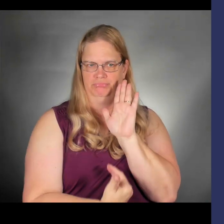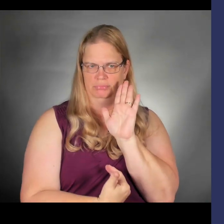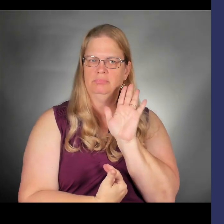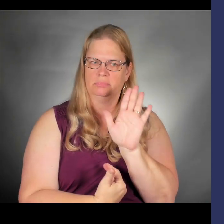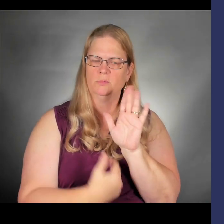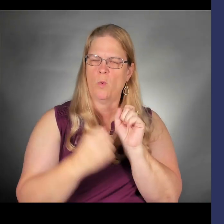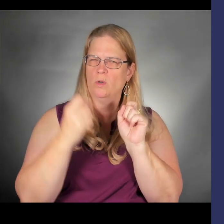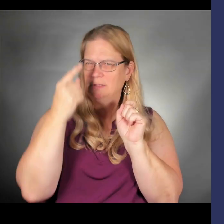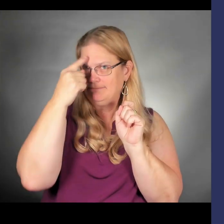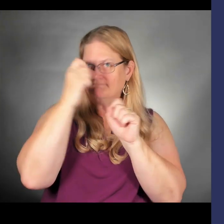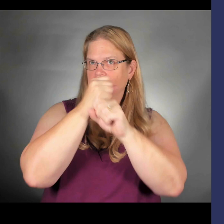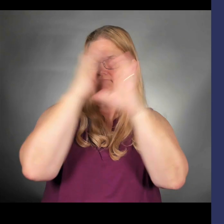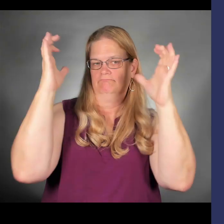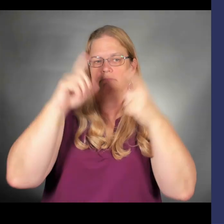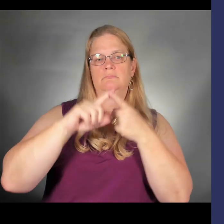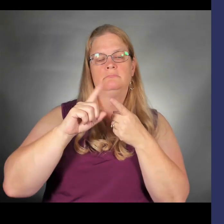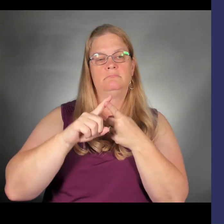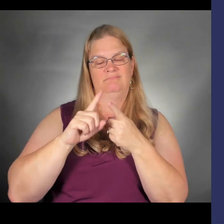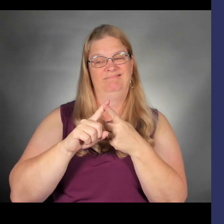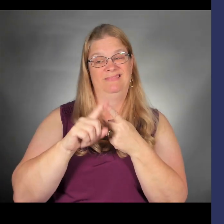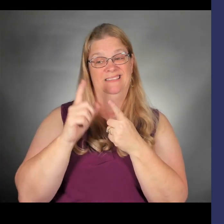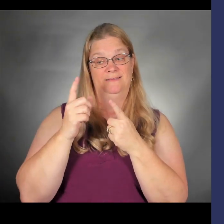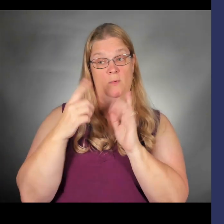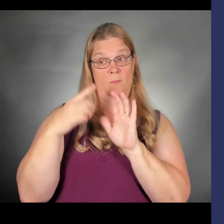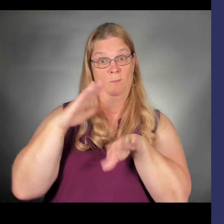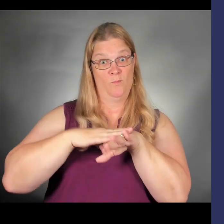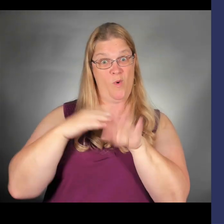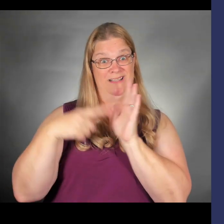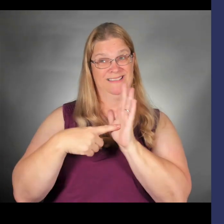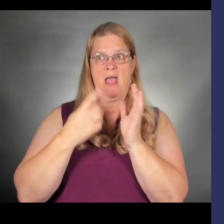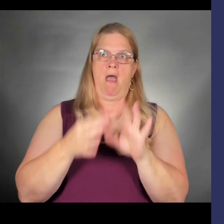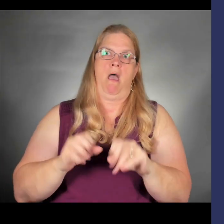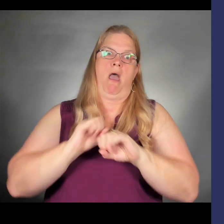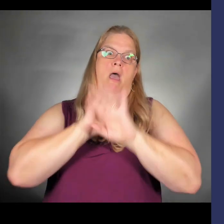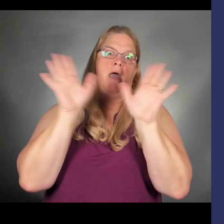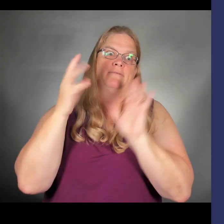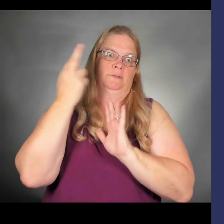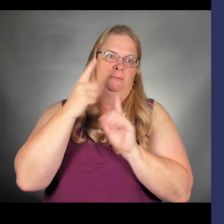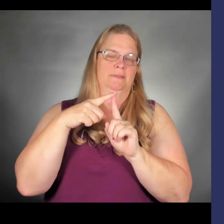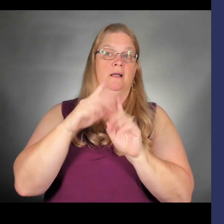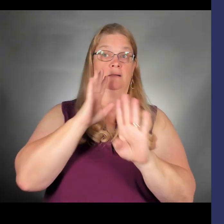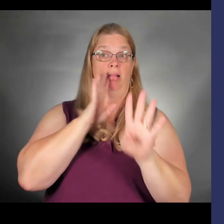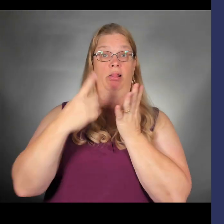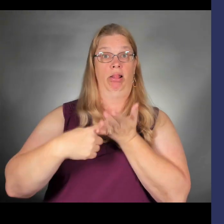This is not a comprehensive list, but this is a handful of items to consider.